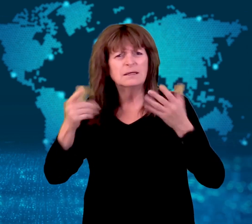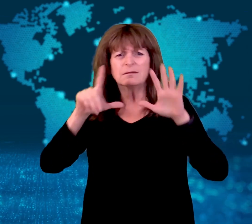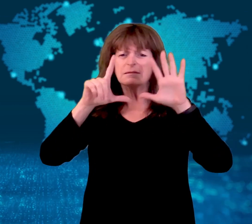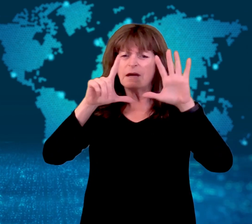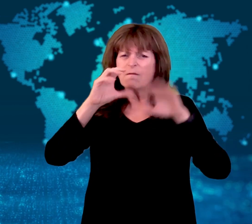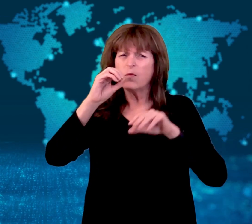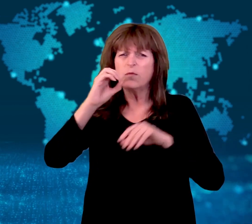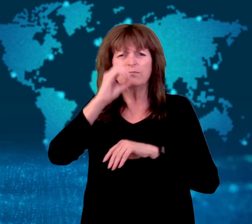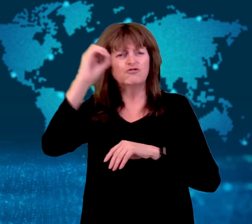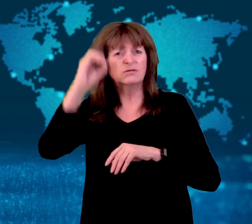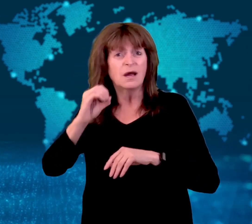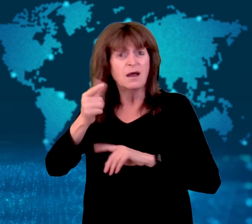weapons.